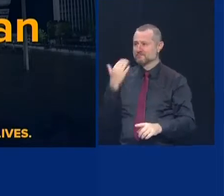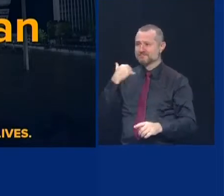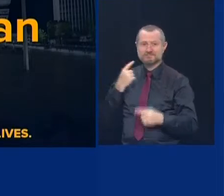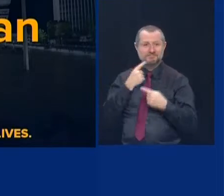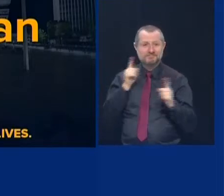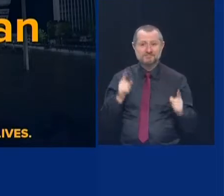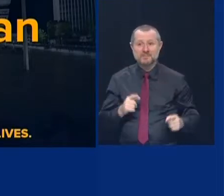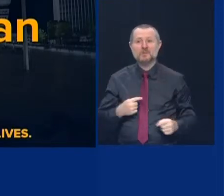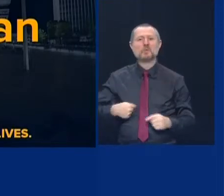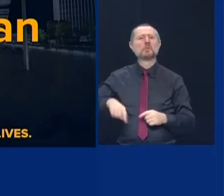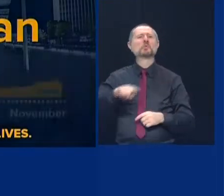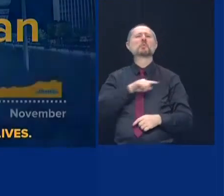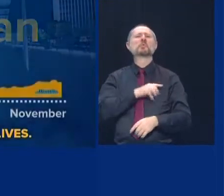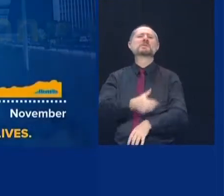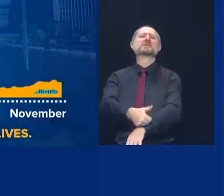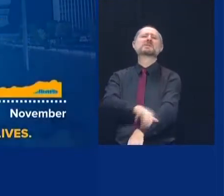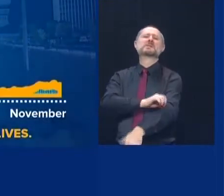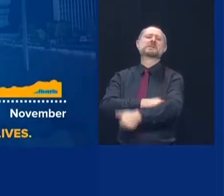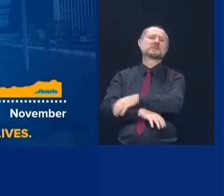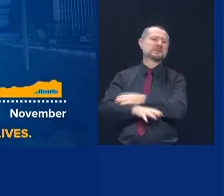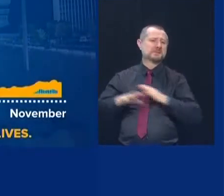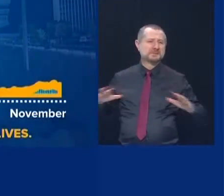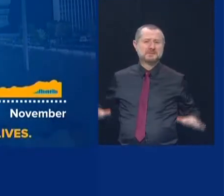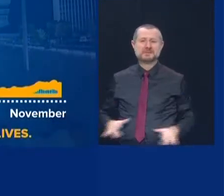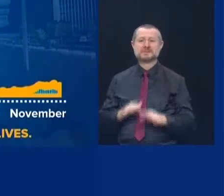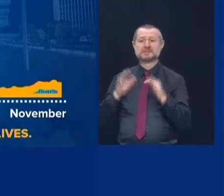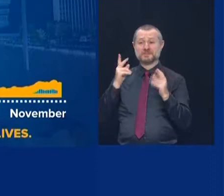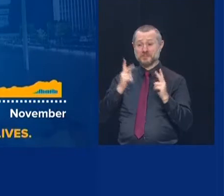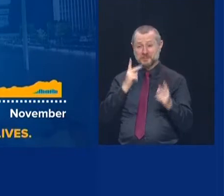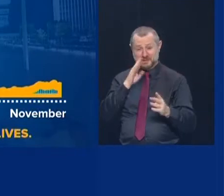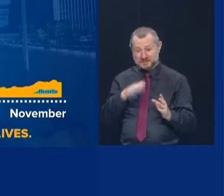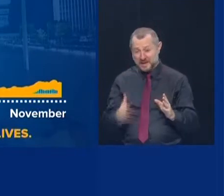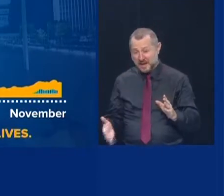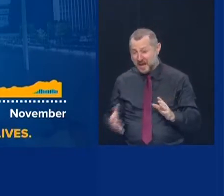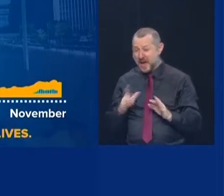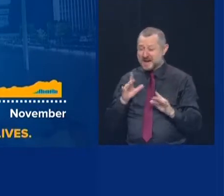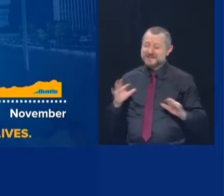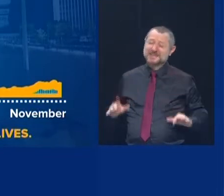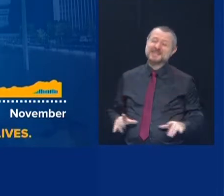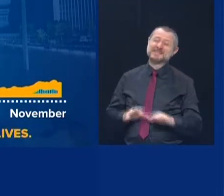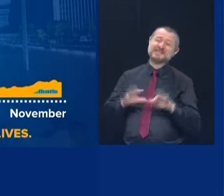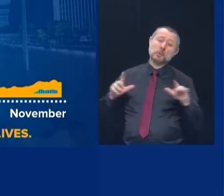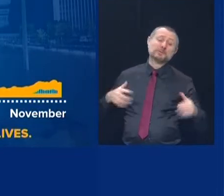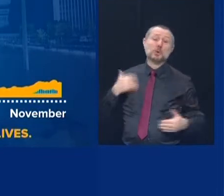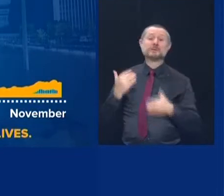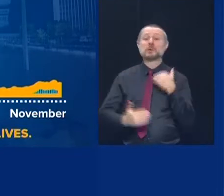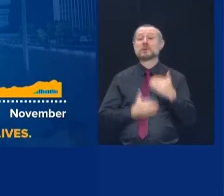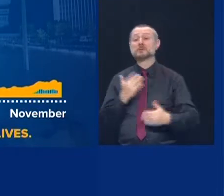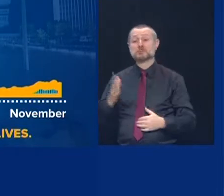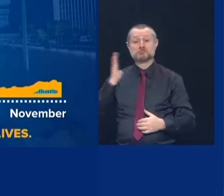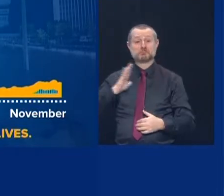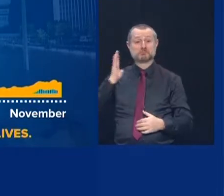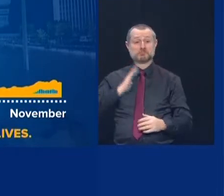NEW YORK PAUSE PLAN WHICH HAD NEVER BEEN DONE BEFORE, REQUIRED